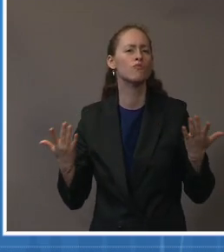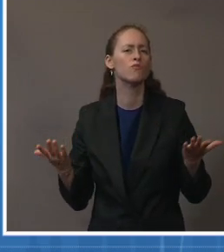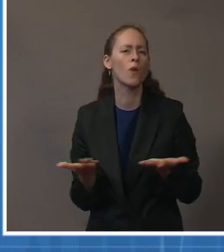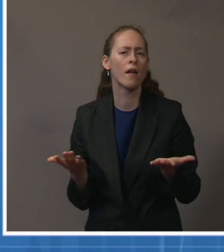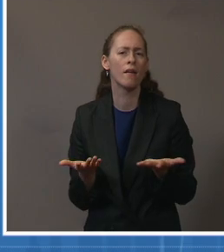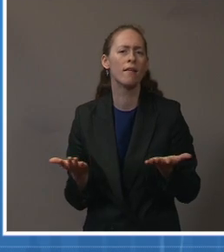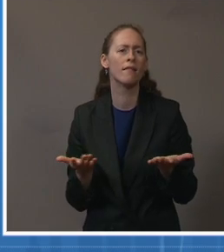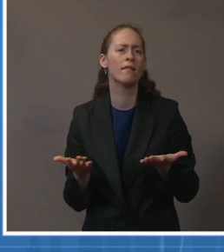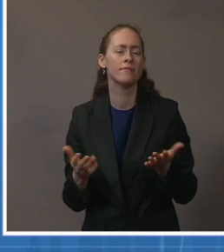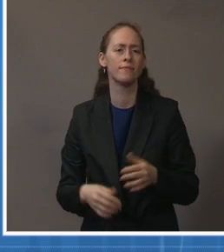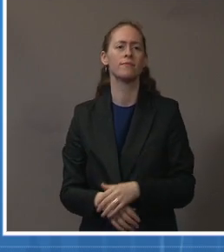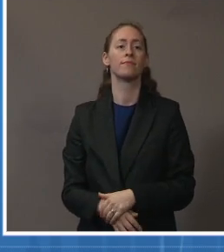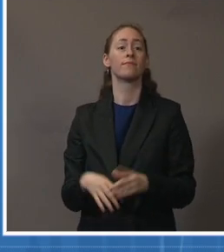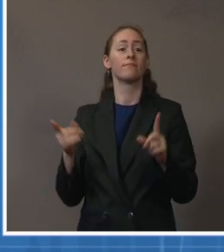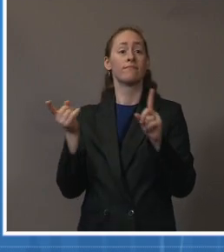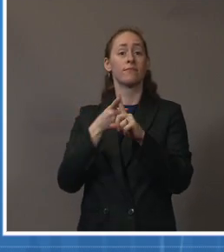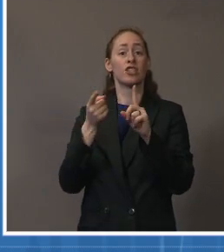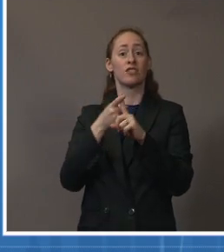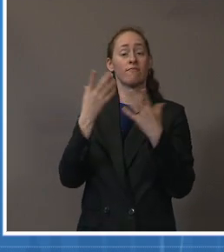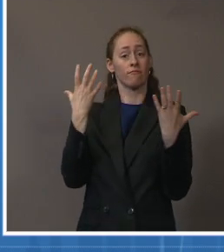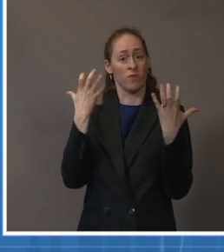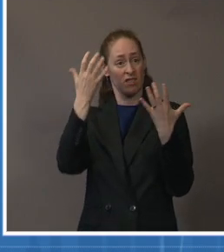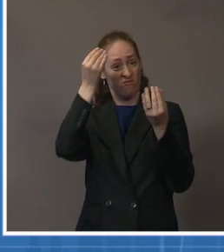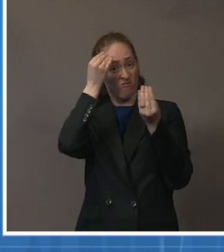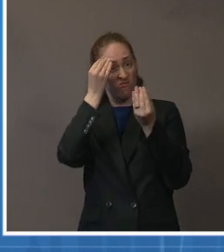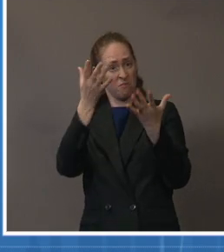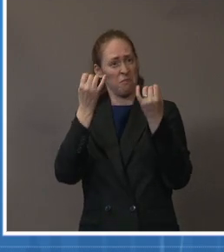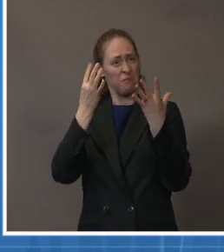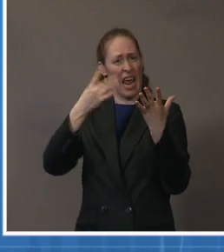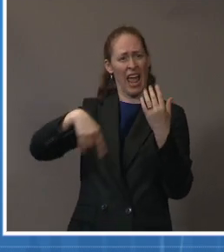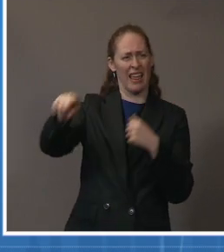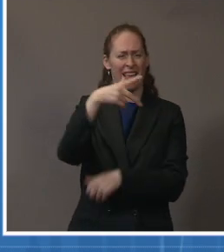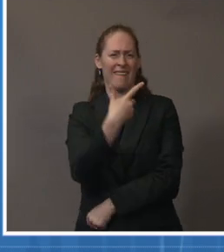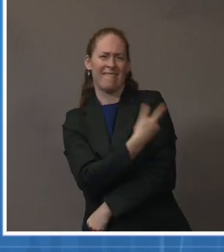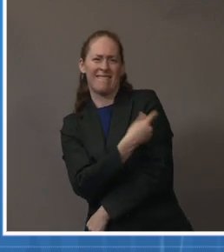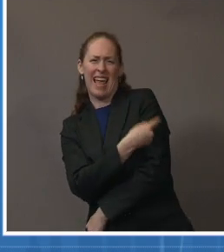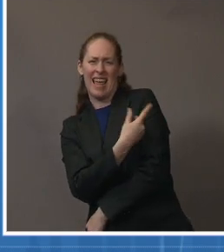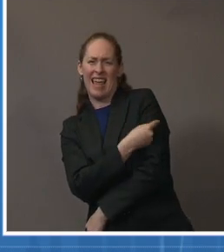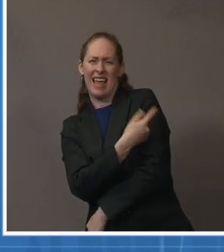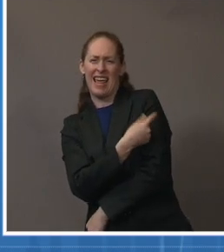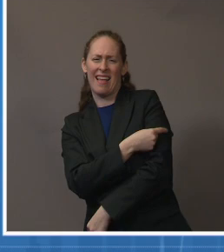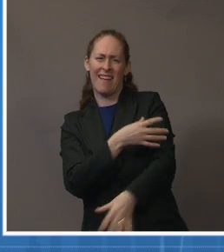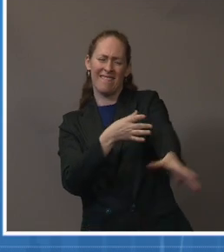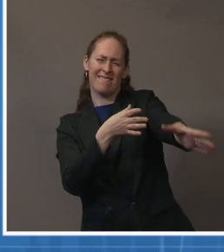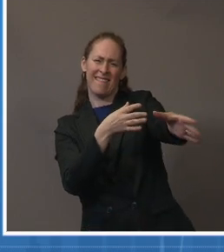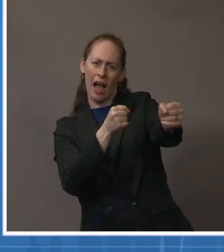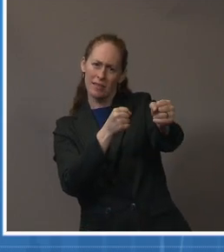as quickly, efficiently, and equitably as possible; and second, on our efforts